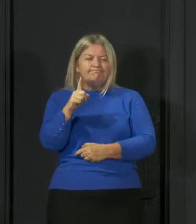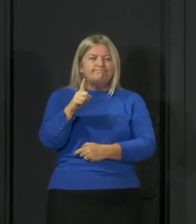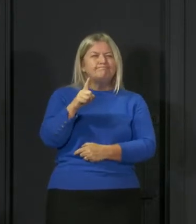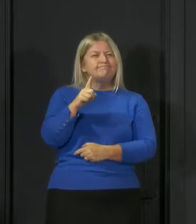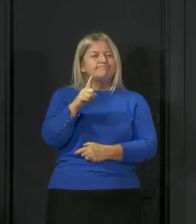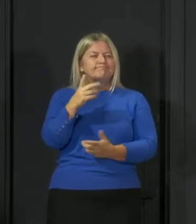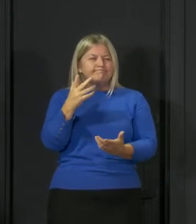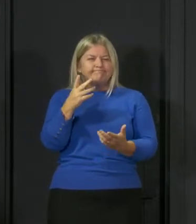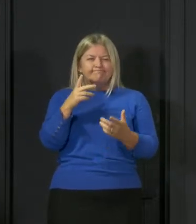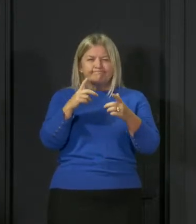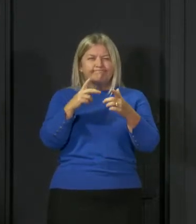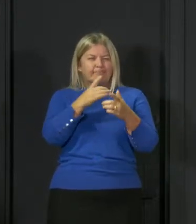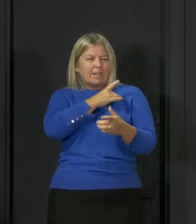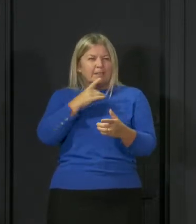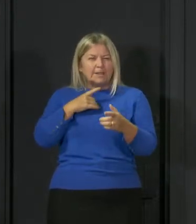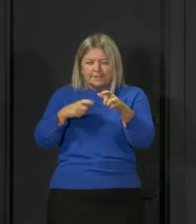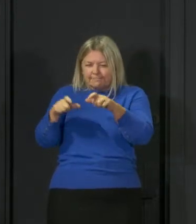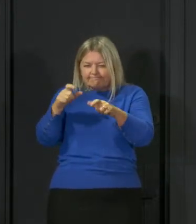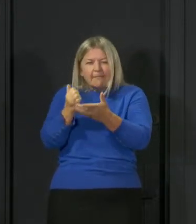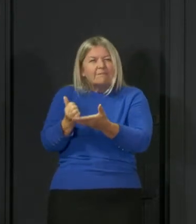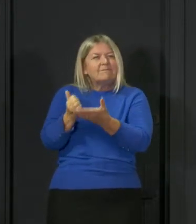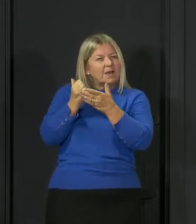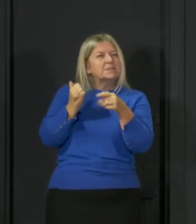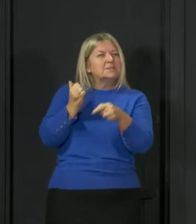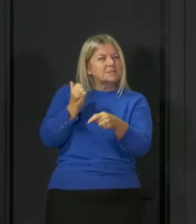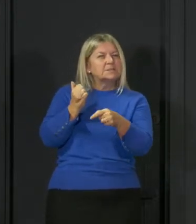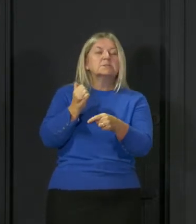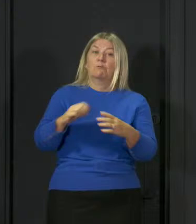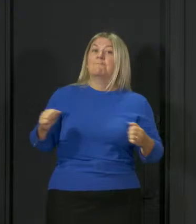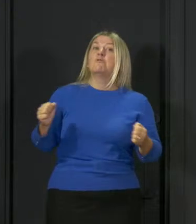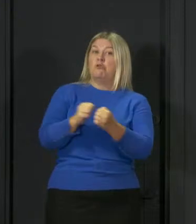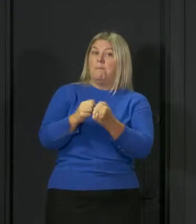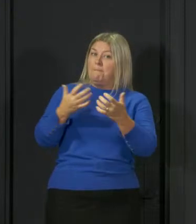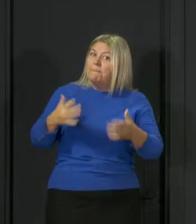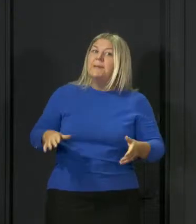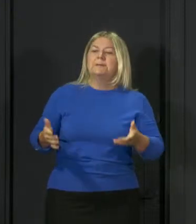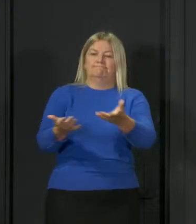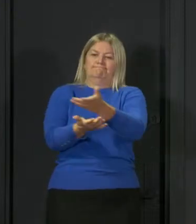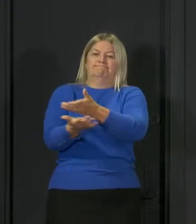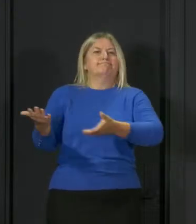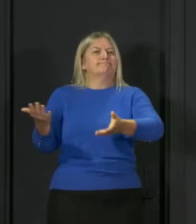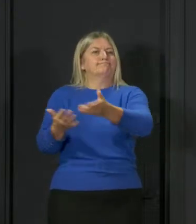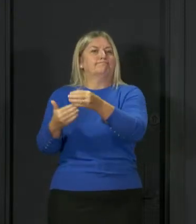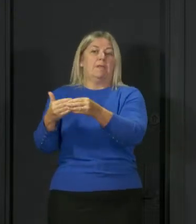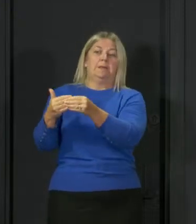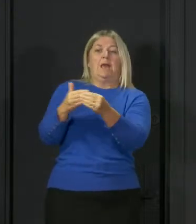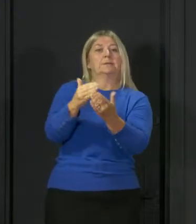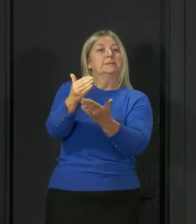do by clinical advice. And I can confirm that we now done so and the guidance has been updated.